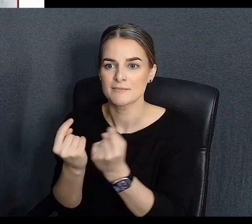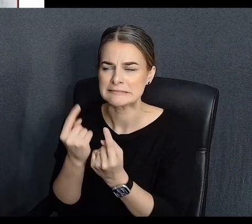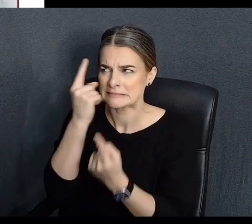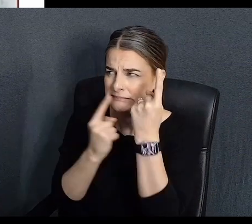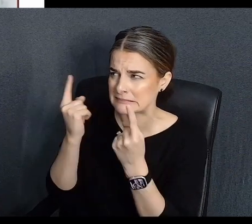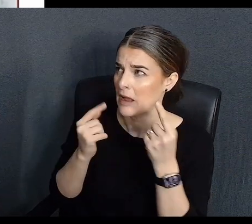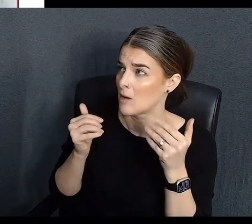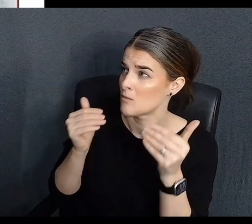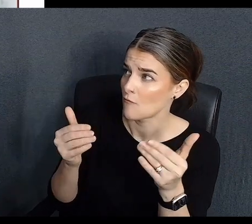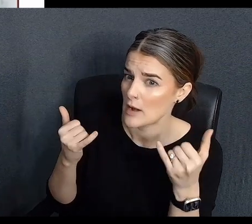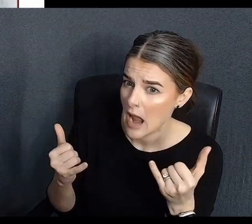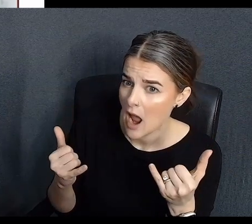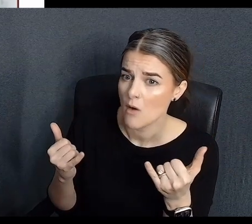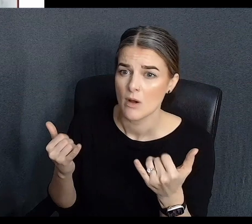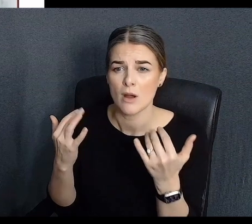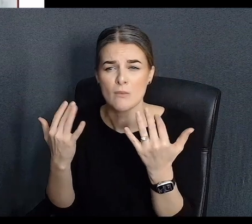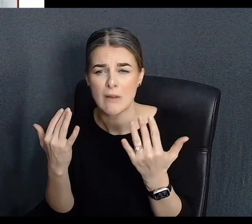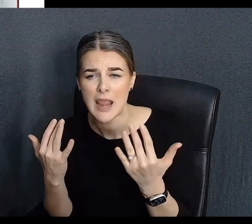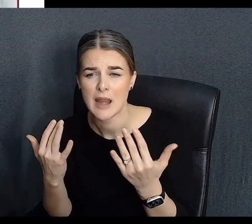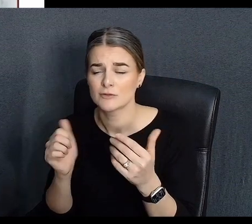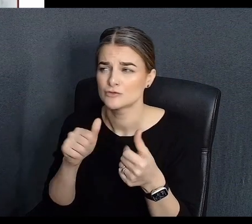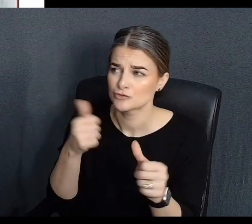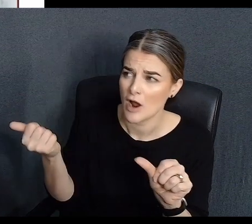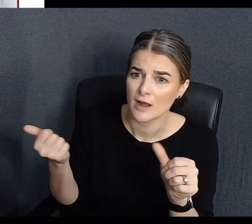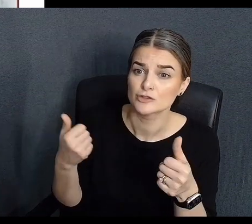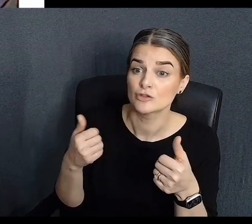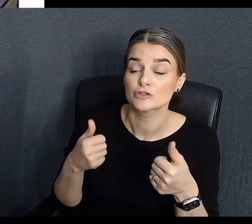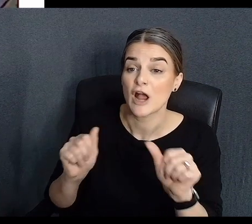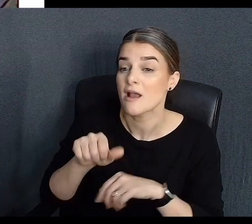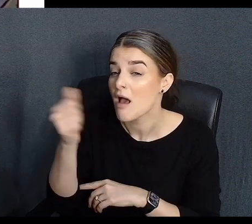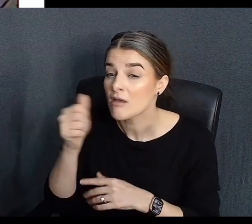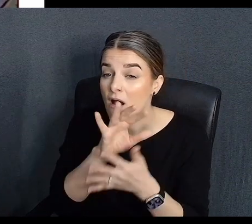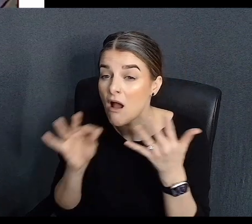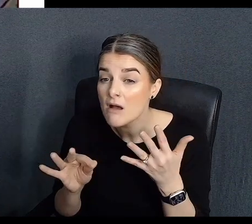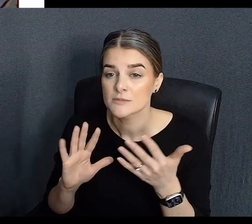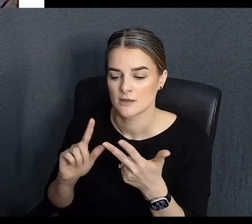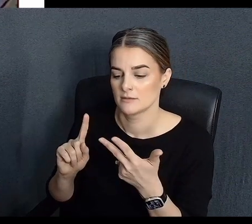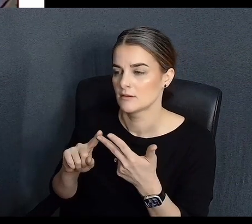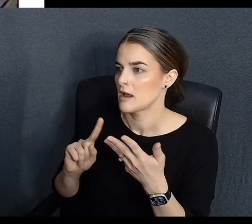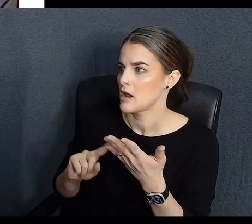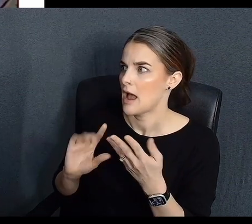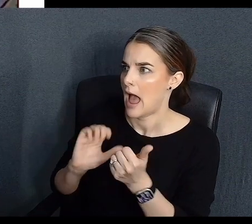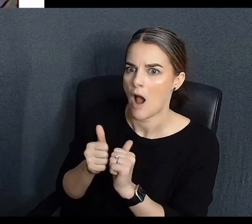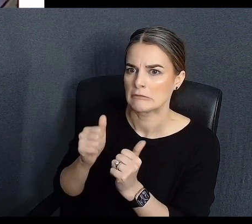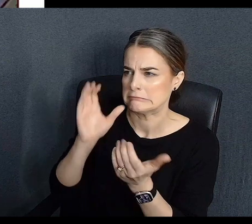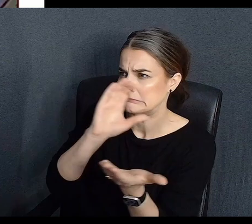Maybe they want to wait, try other things, or how they pursue funding. Same thing with waivers.